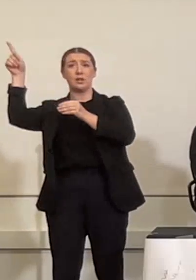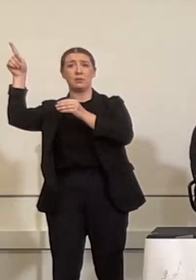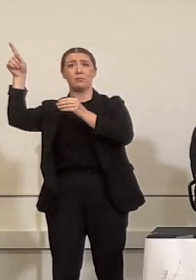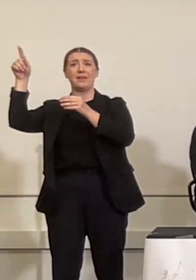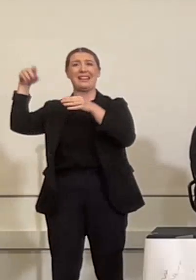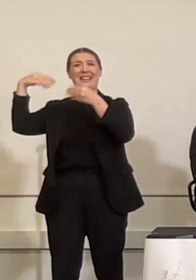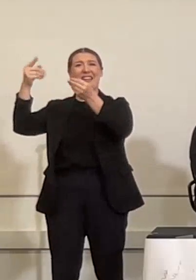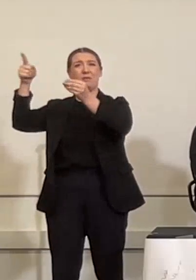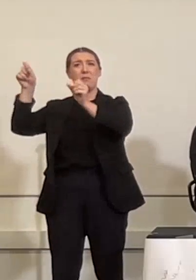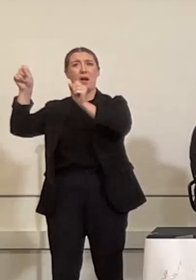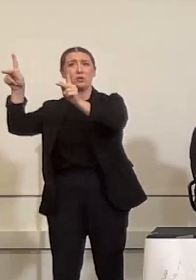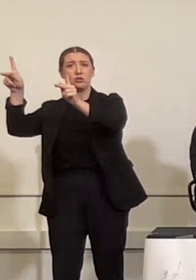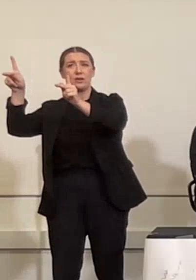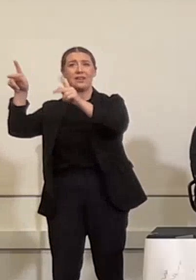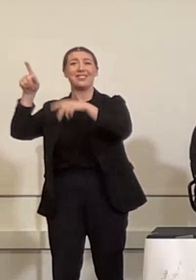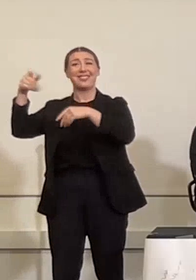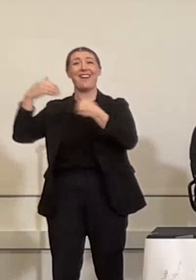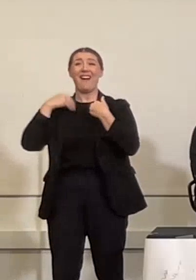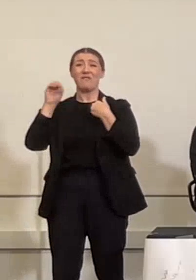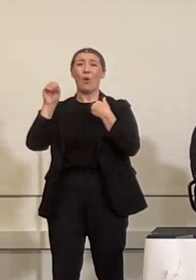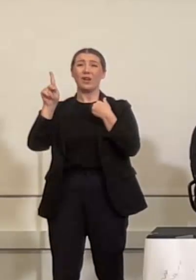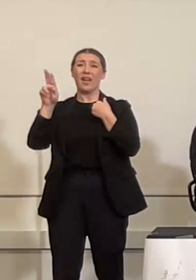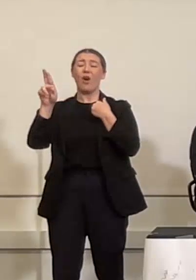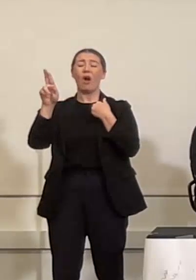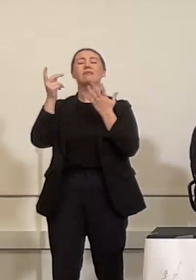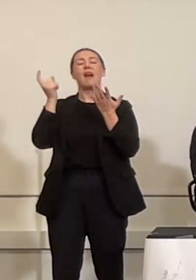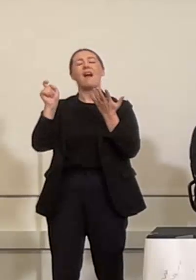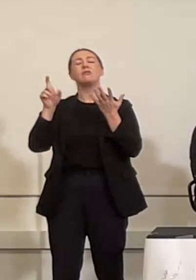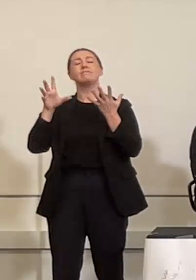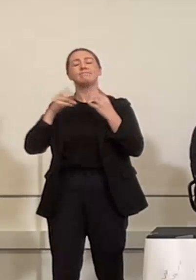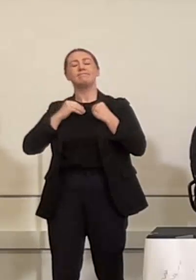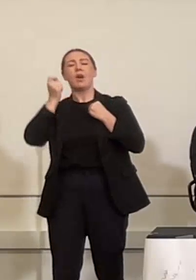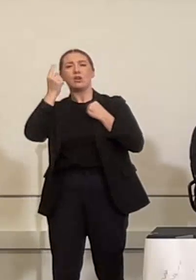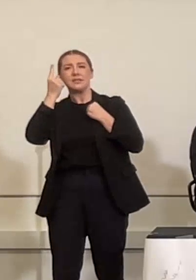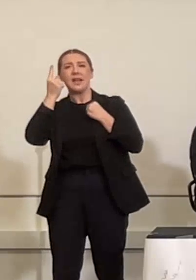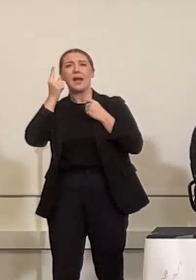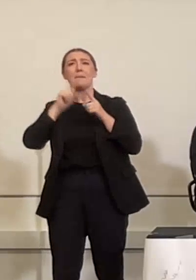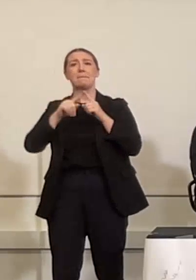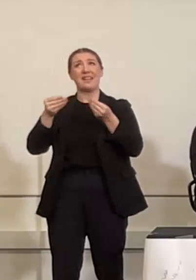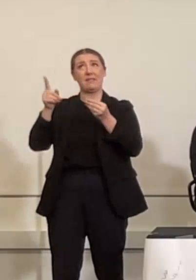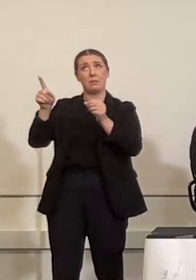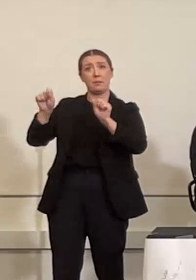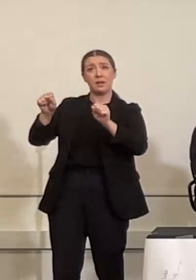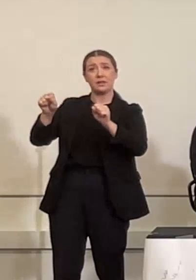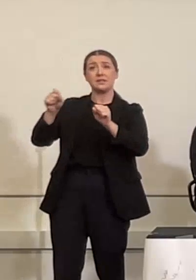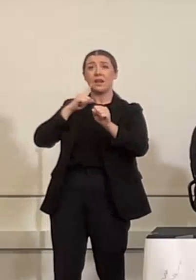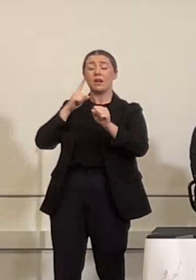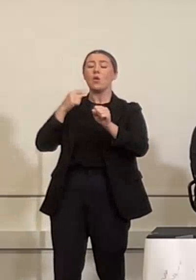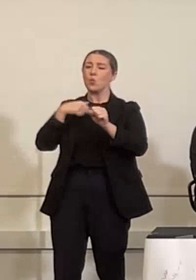they have OK Rs that they're trying to hit to give them the room to say like OK, we're going to go prioritize that work.